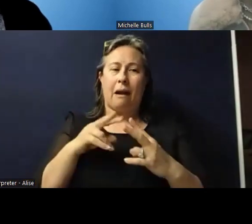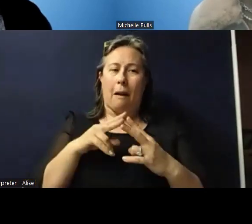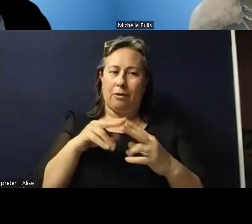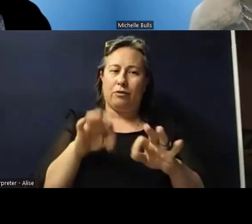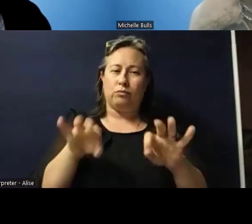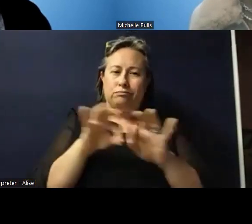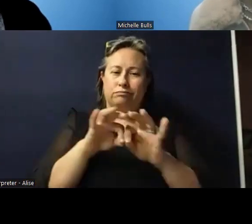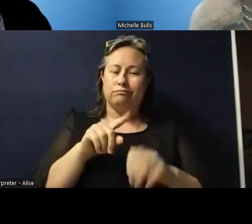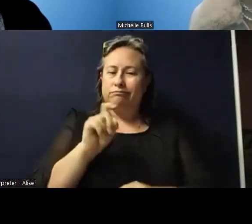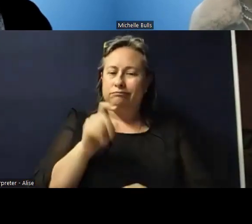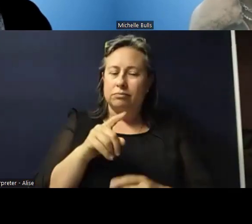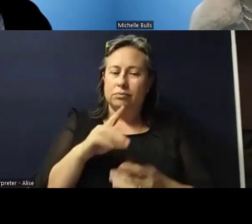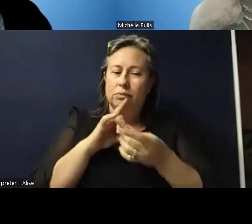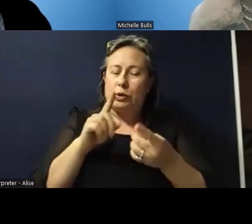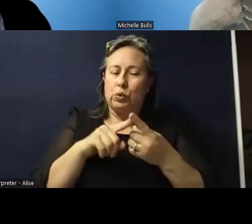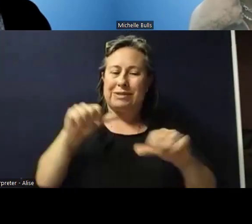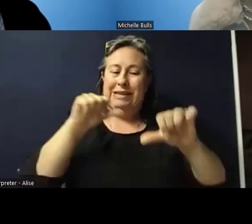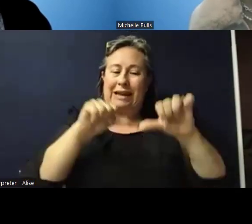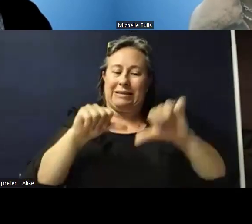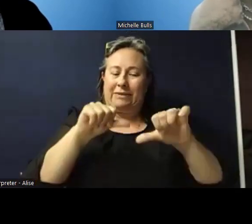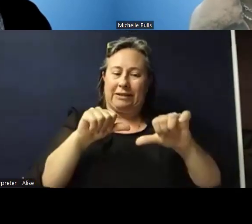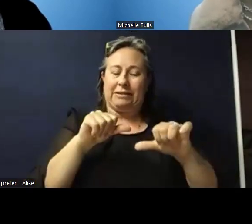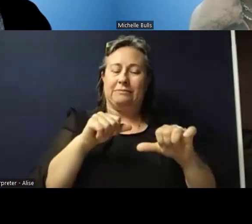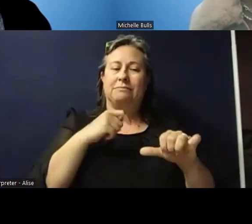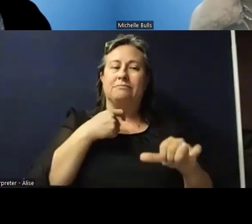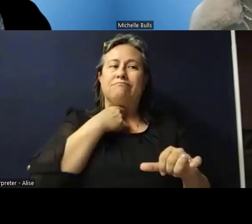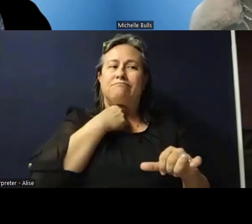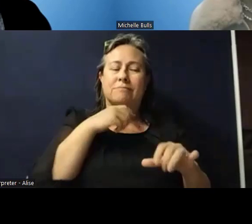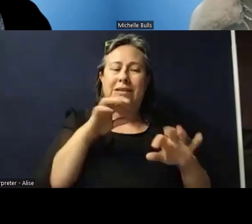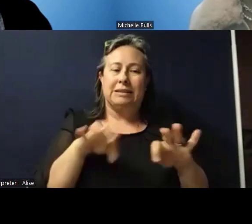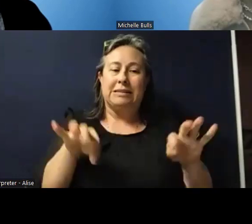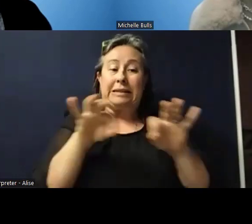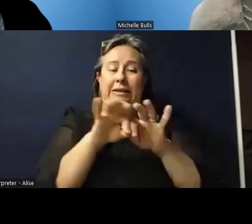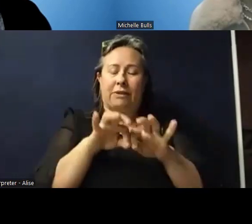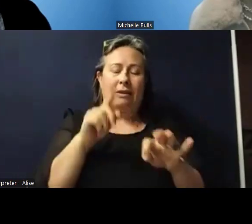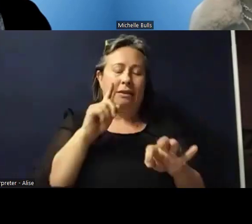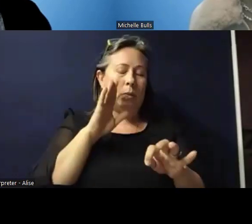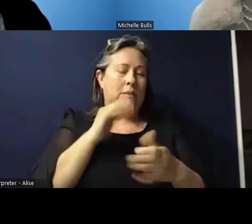so I think that will help with the variety of questions that were asked on that line.